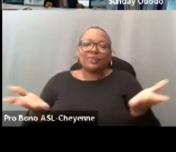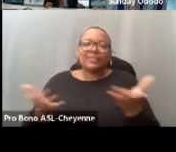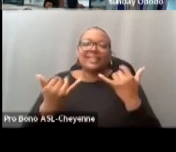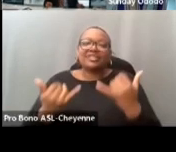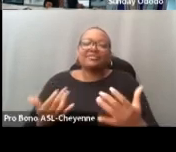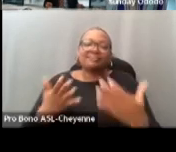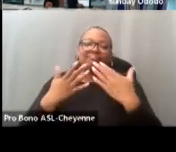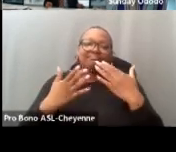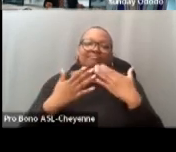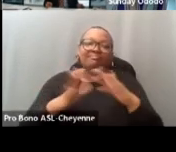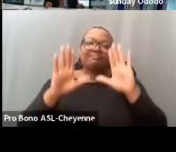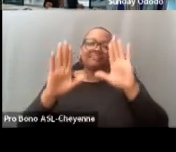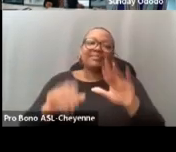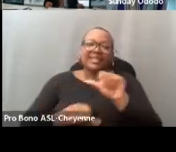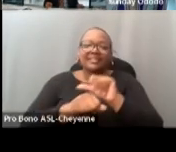They have done an amazing job,